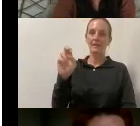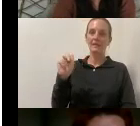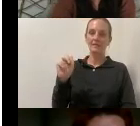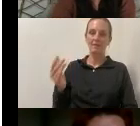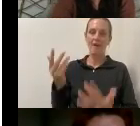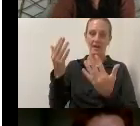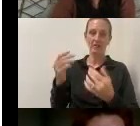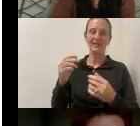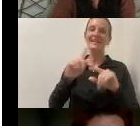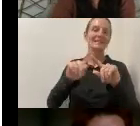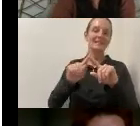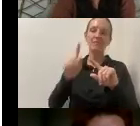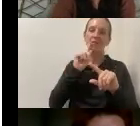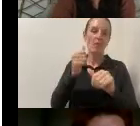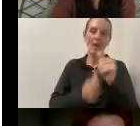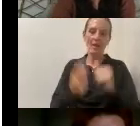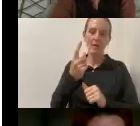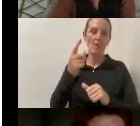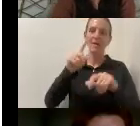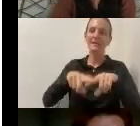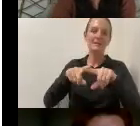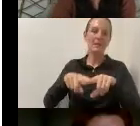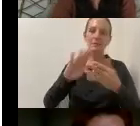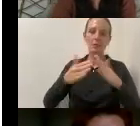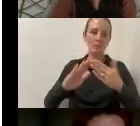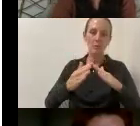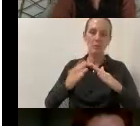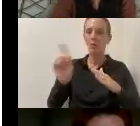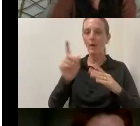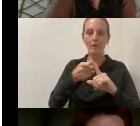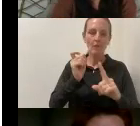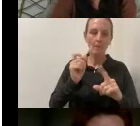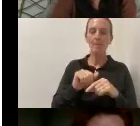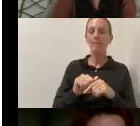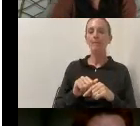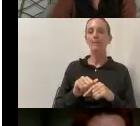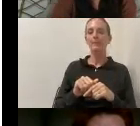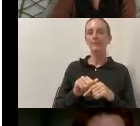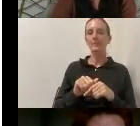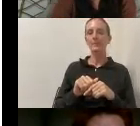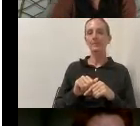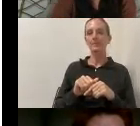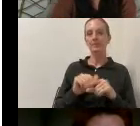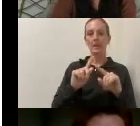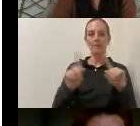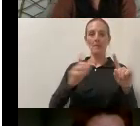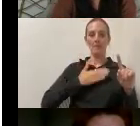for and it depends on the community that you're from, but in this situation I remember when